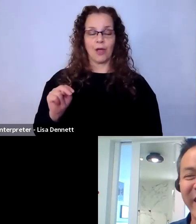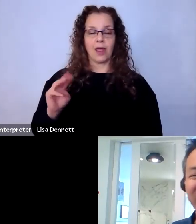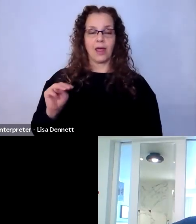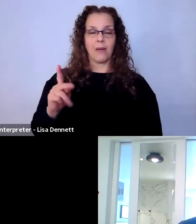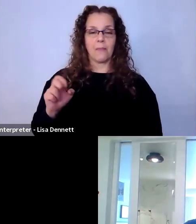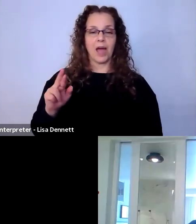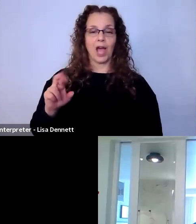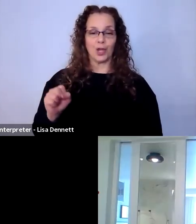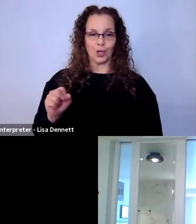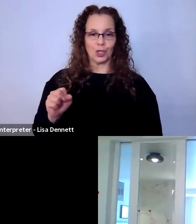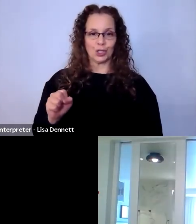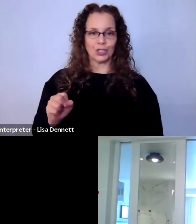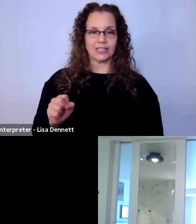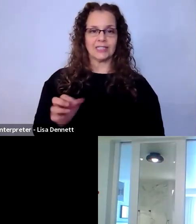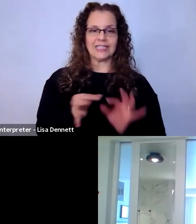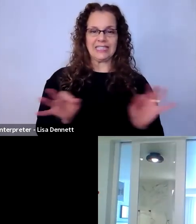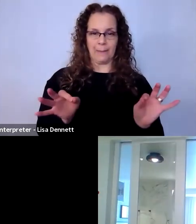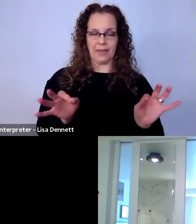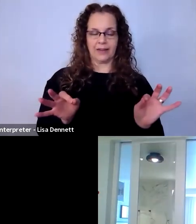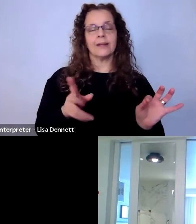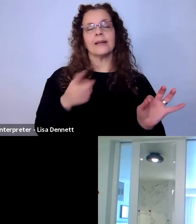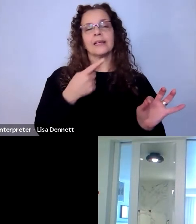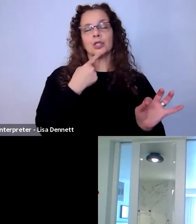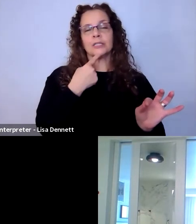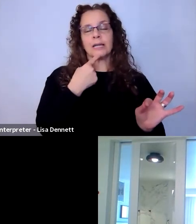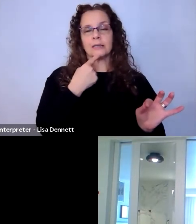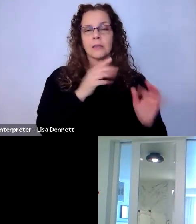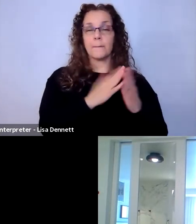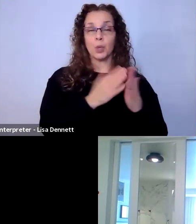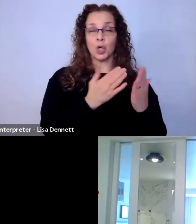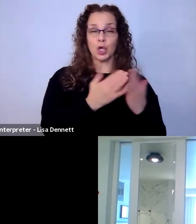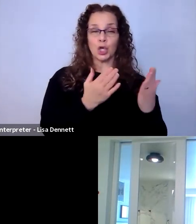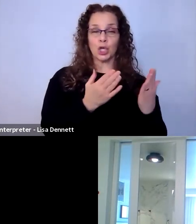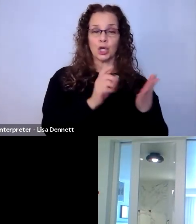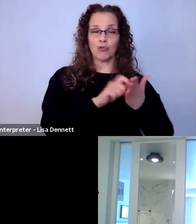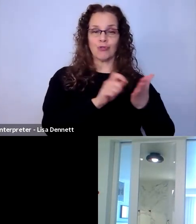yeah yeah so she she mentioned the book by our friend regime Gilbert.